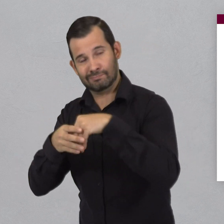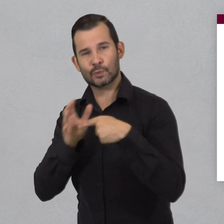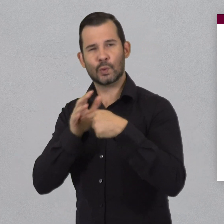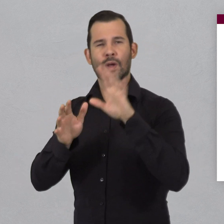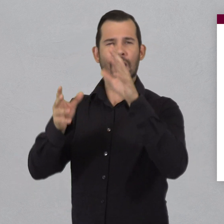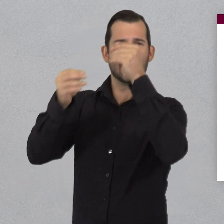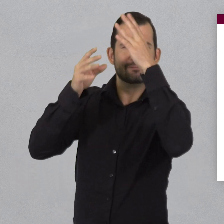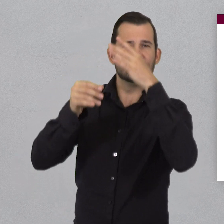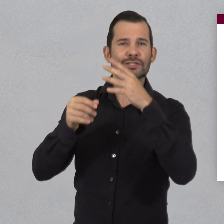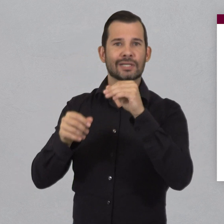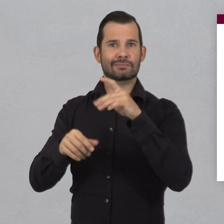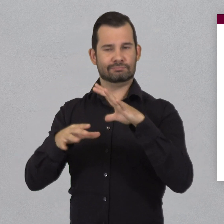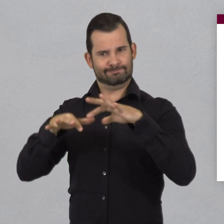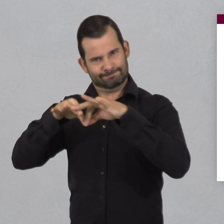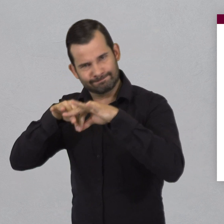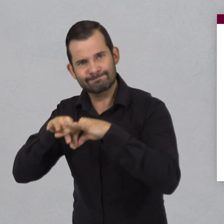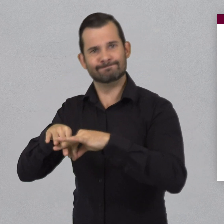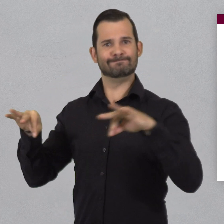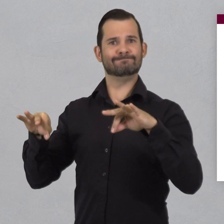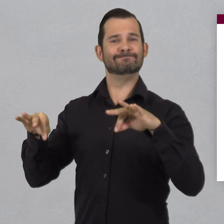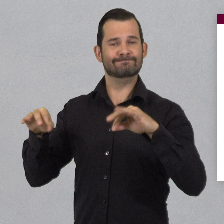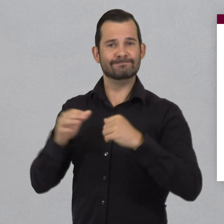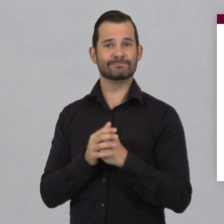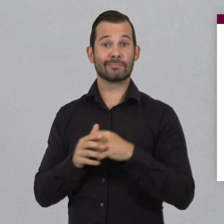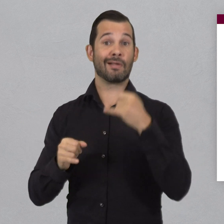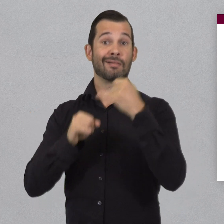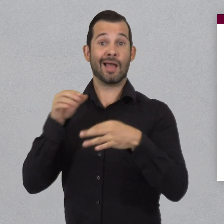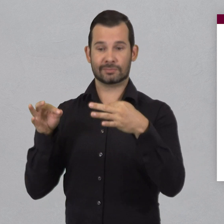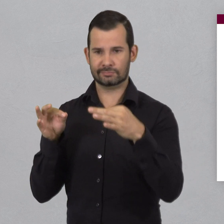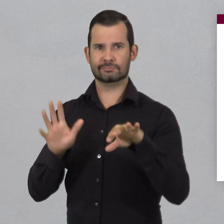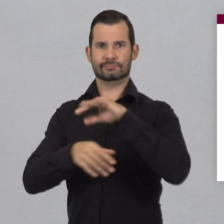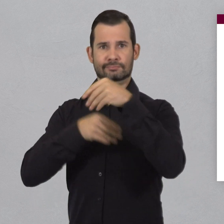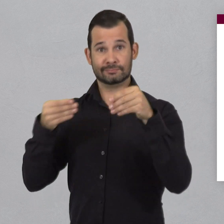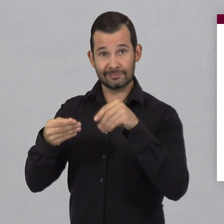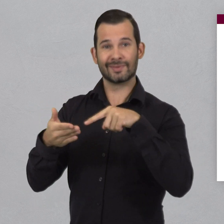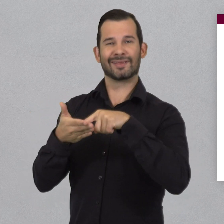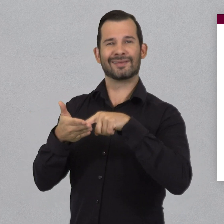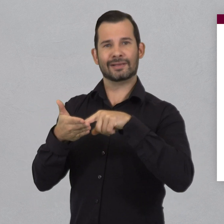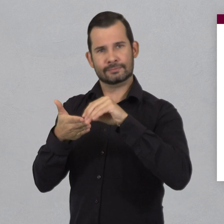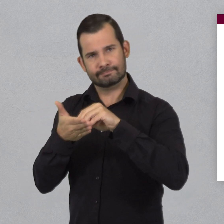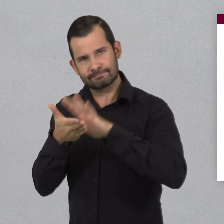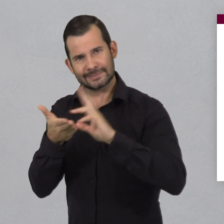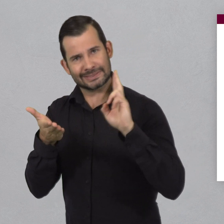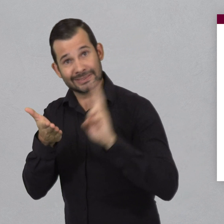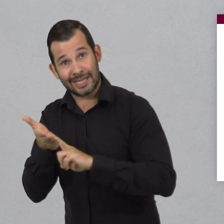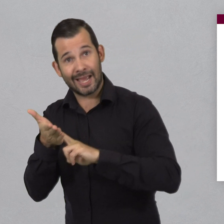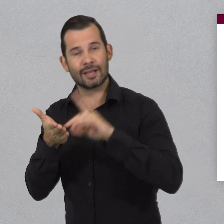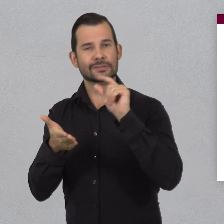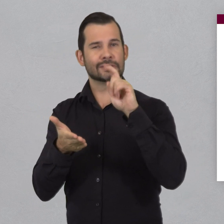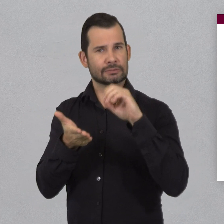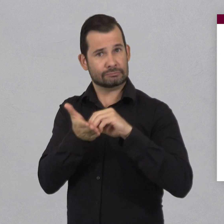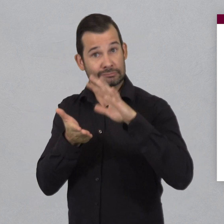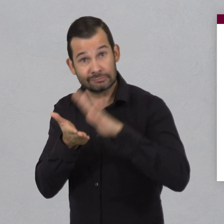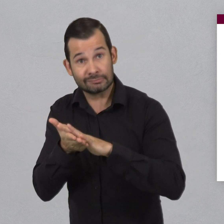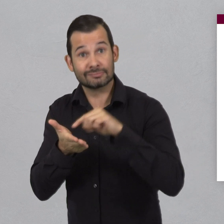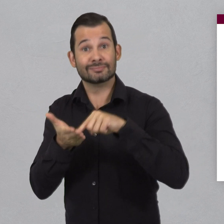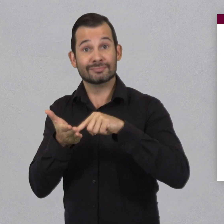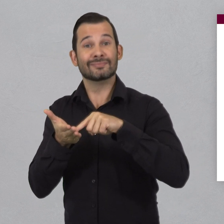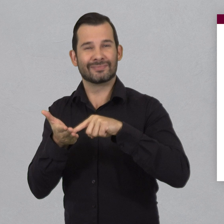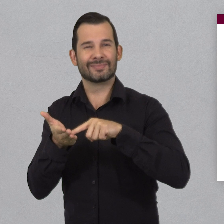in the outer envelope showing your information and seal it. Lastly, you sign and date the declaration